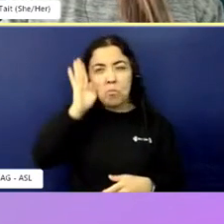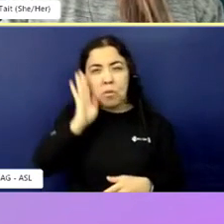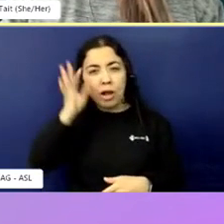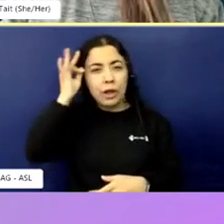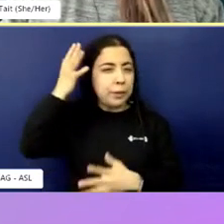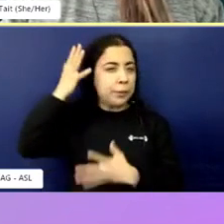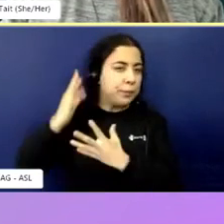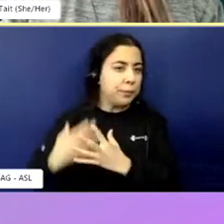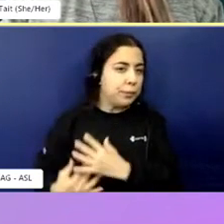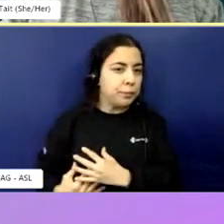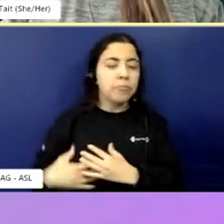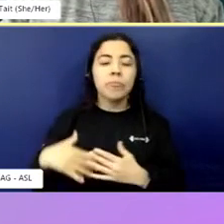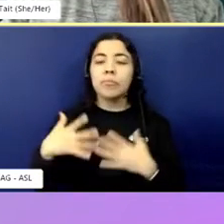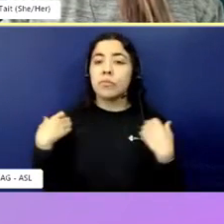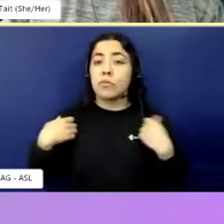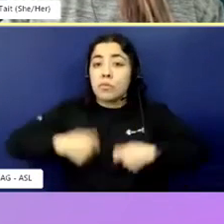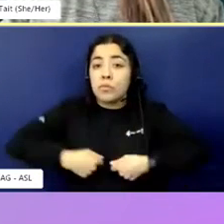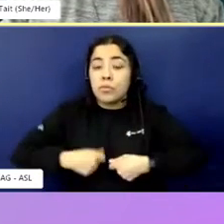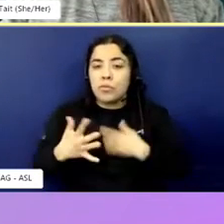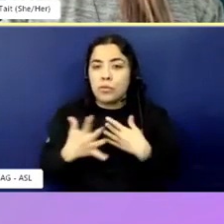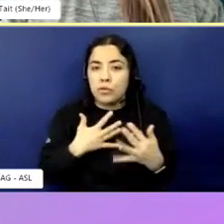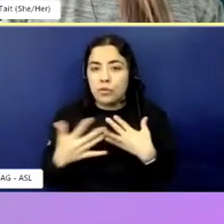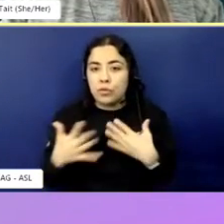white woman with long blonde brown hair.